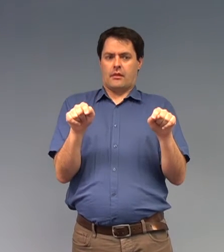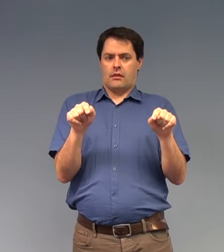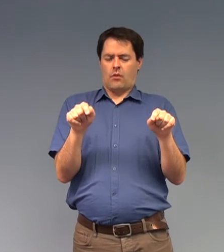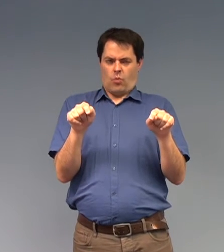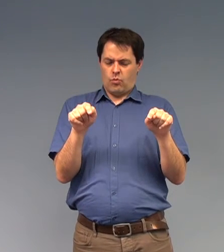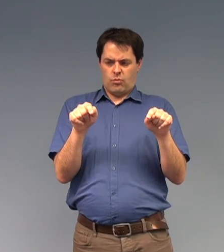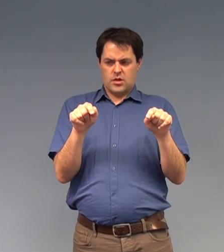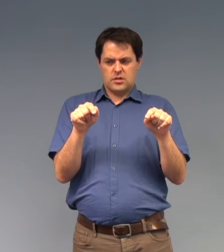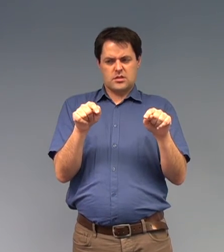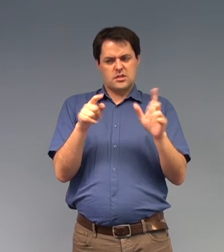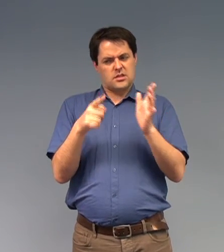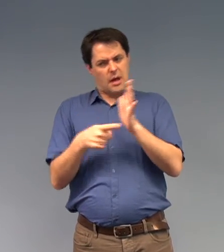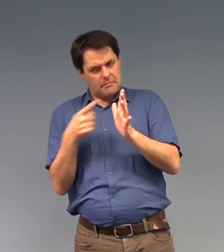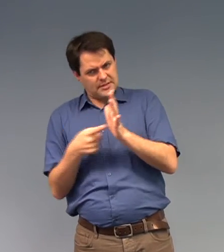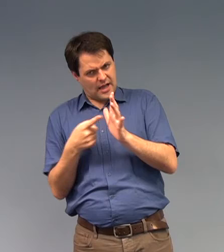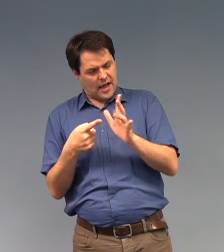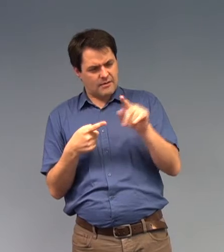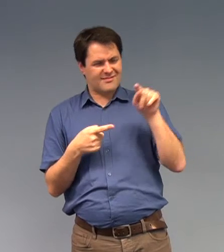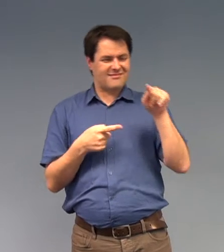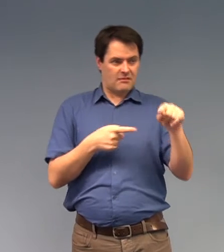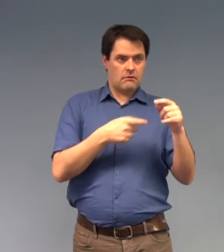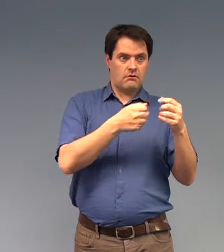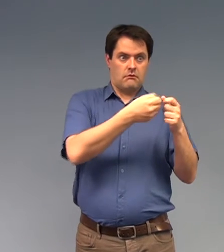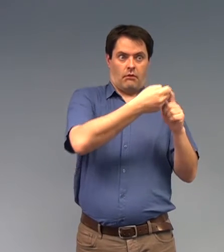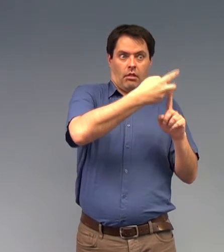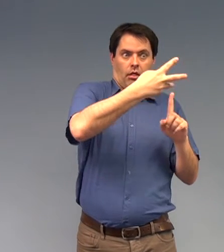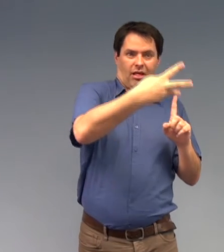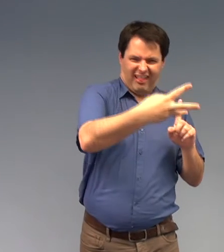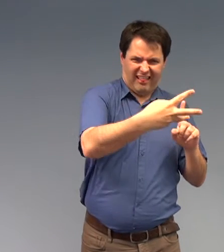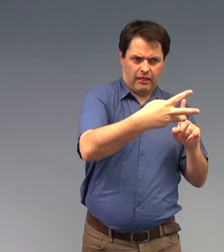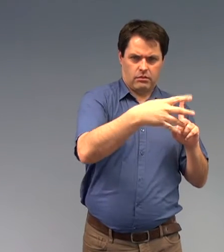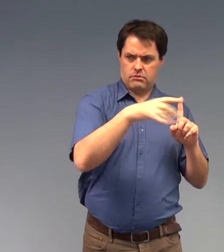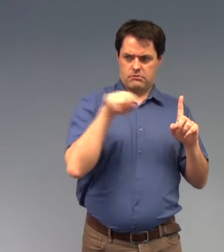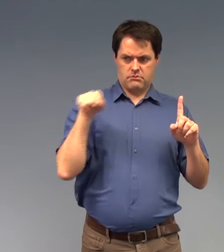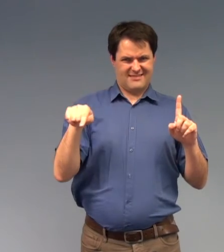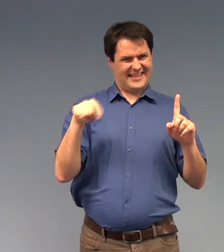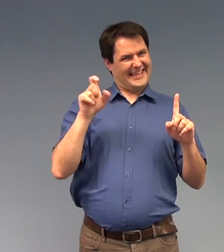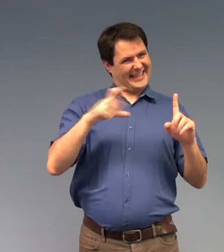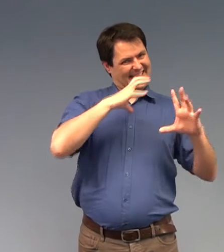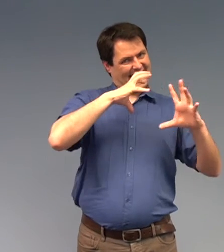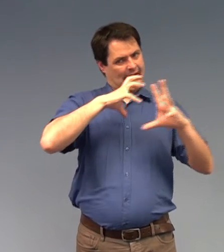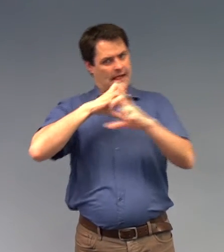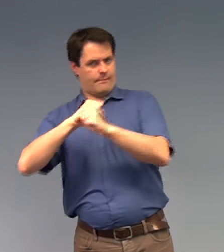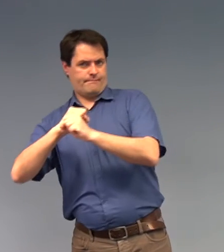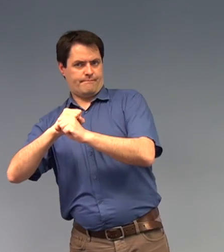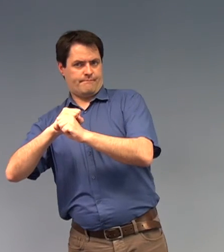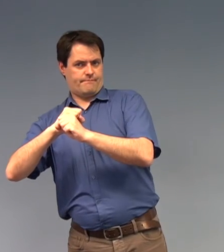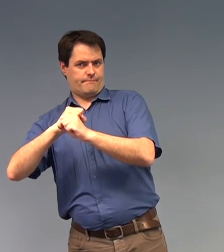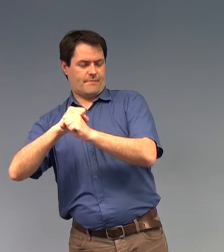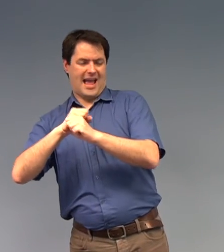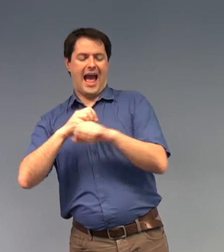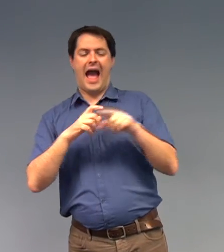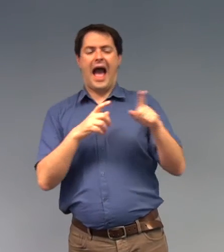So, sometimes the surface form of languages functions to achieve the same semantic representation.